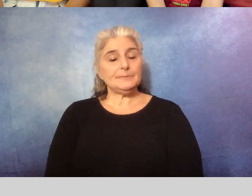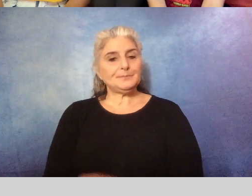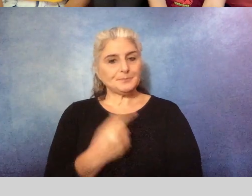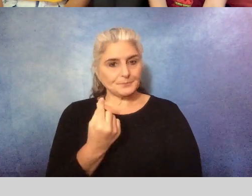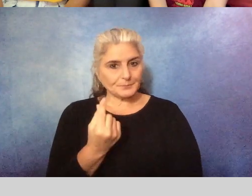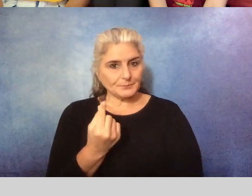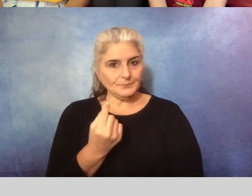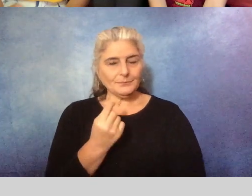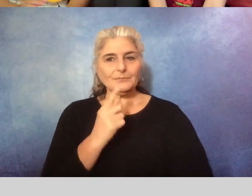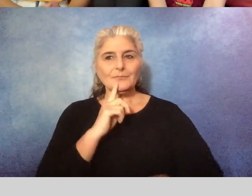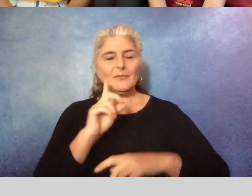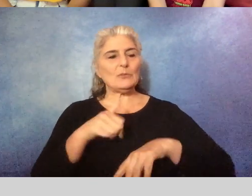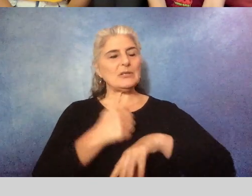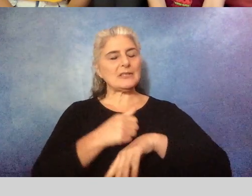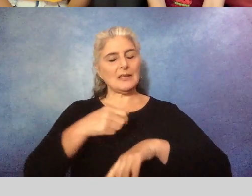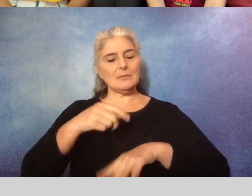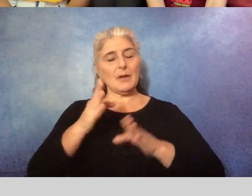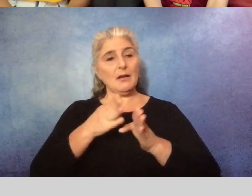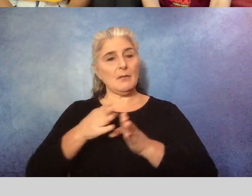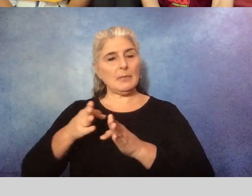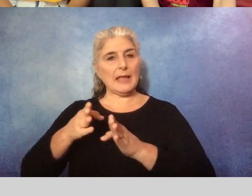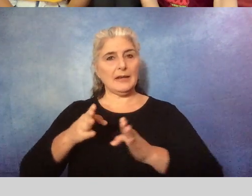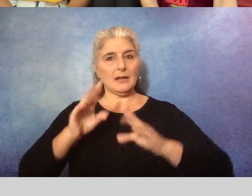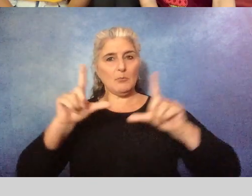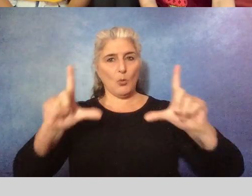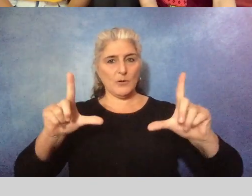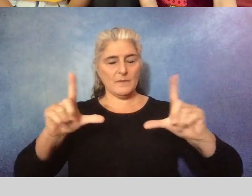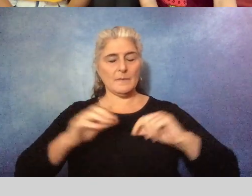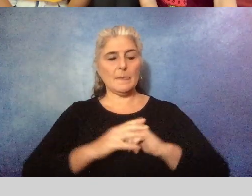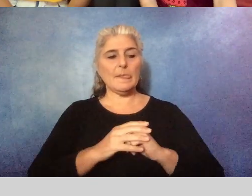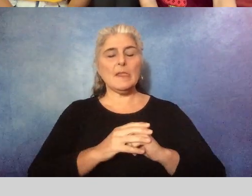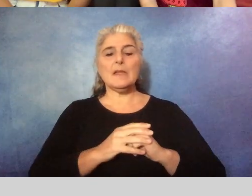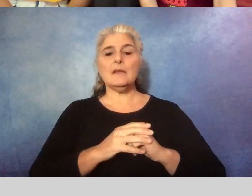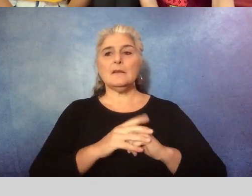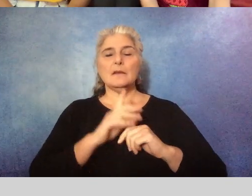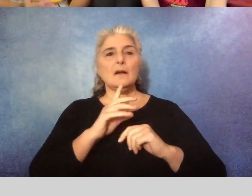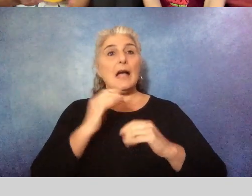We had a planning board where we would put ideas.